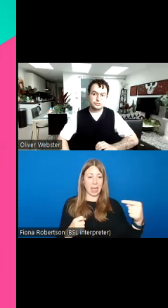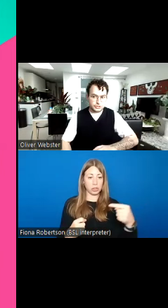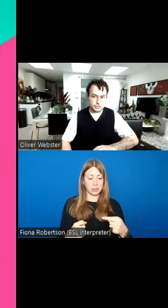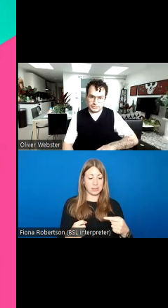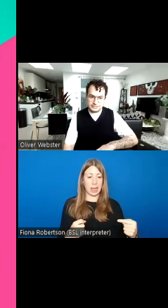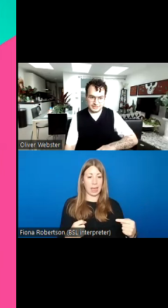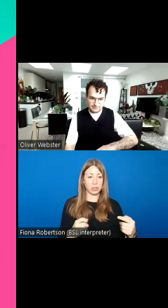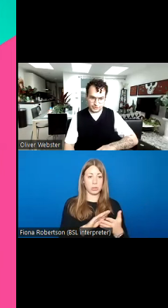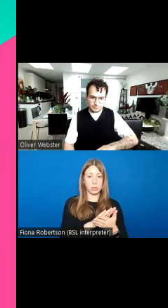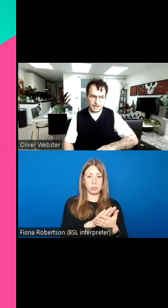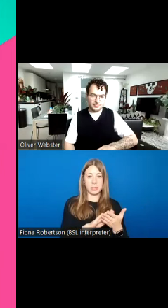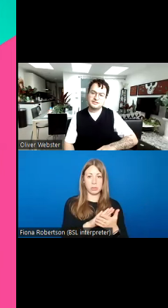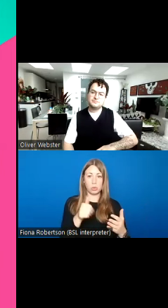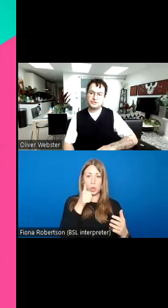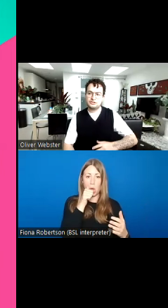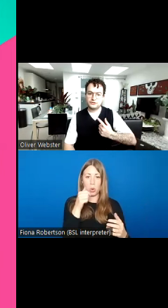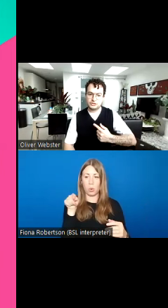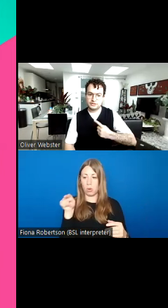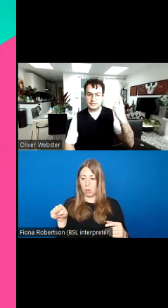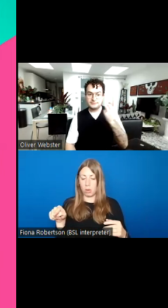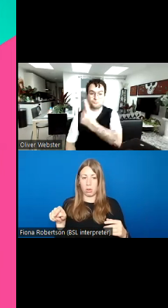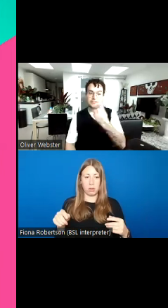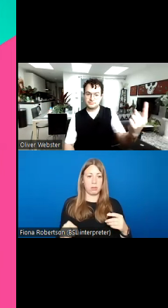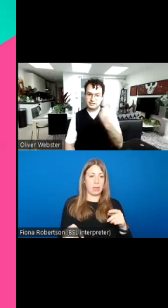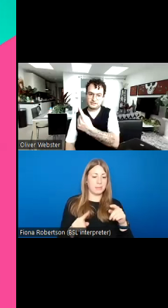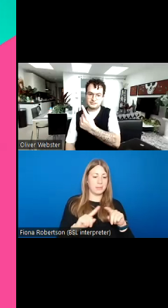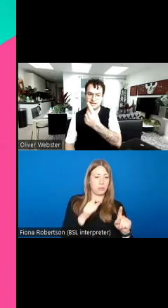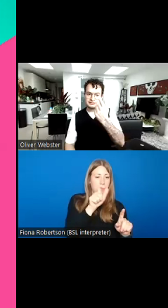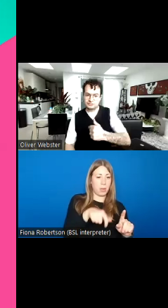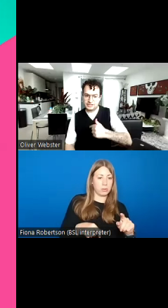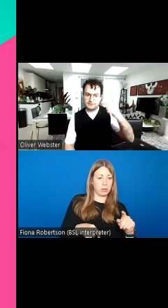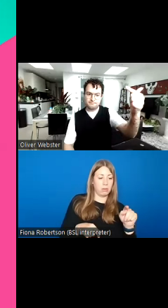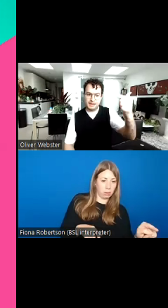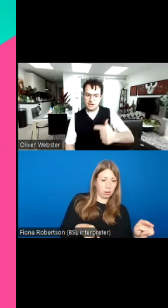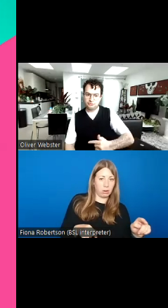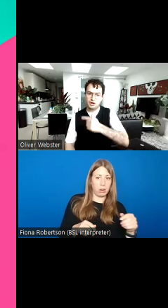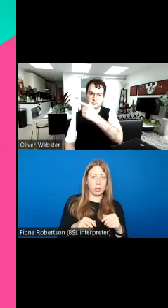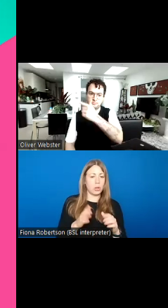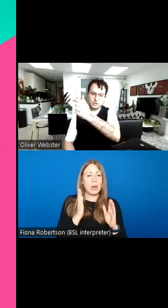You don't need to name them, and this is because the viewer can lip read the speakers, so they can pair up